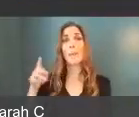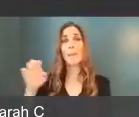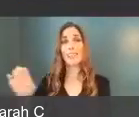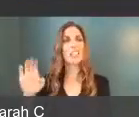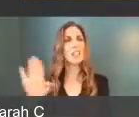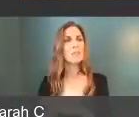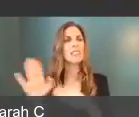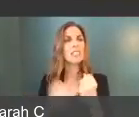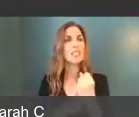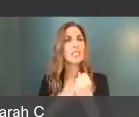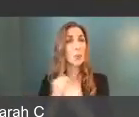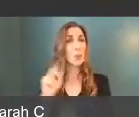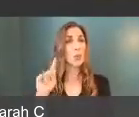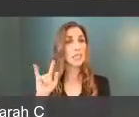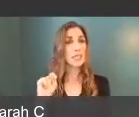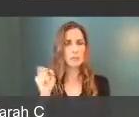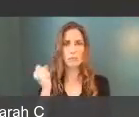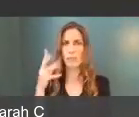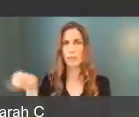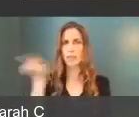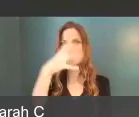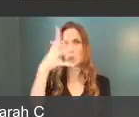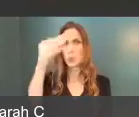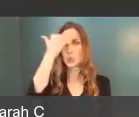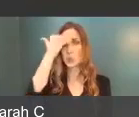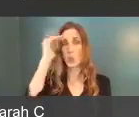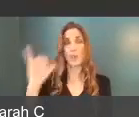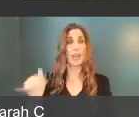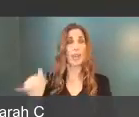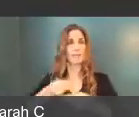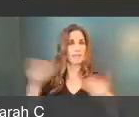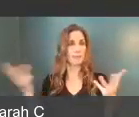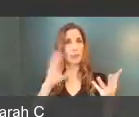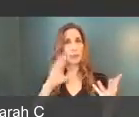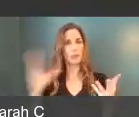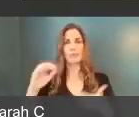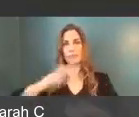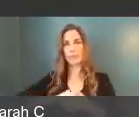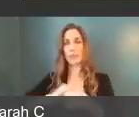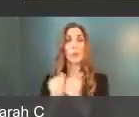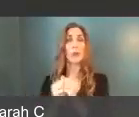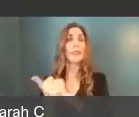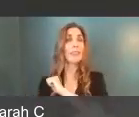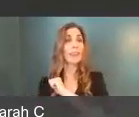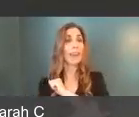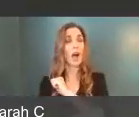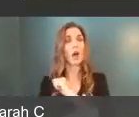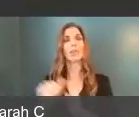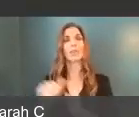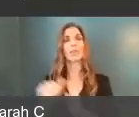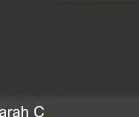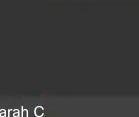As many of you may know, these kits are being distributed as a partnership between the County, the Alliance of Montgomery County Chambers of Commerce,